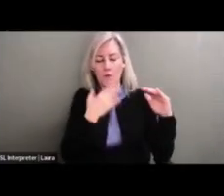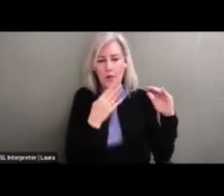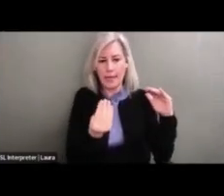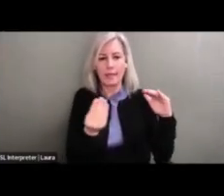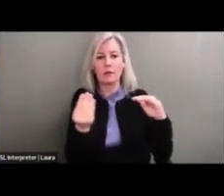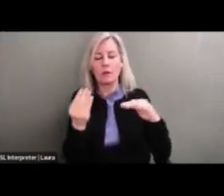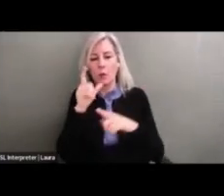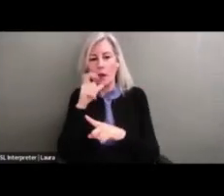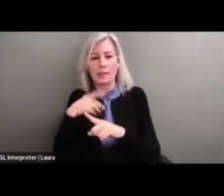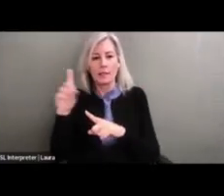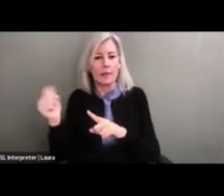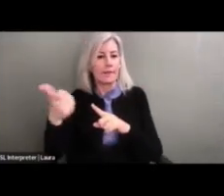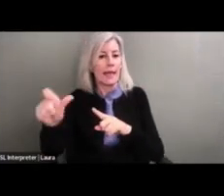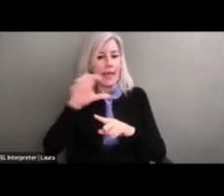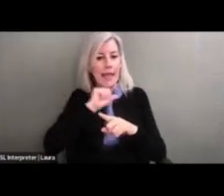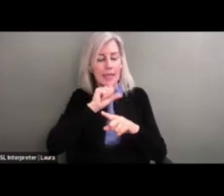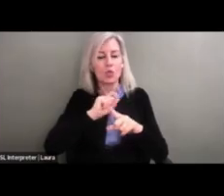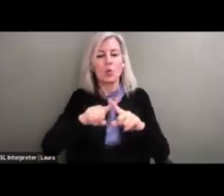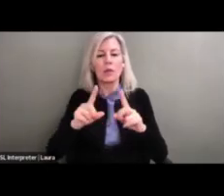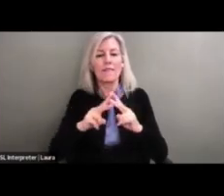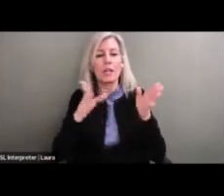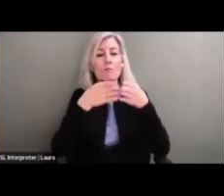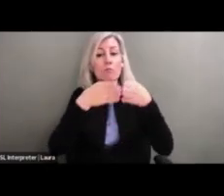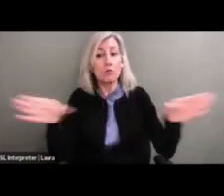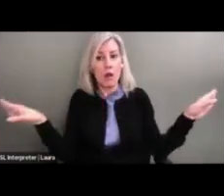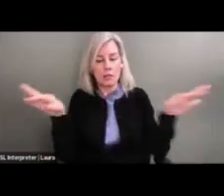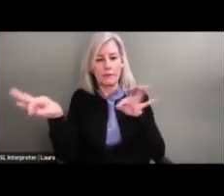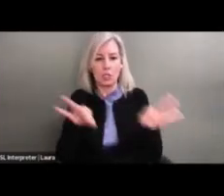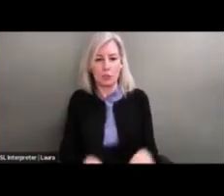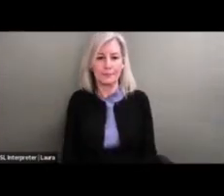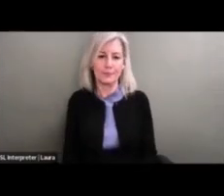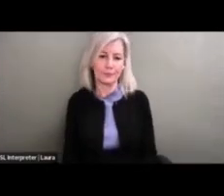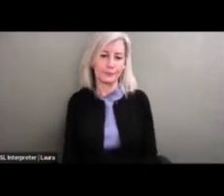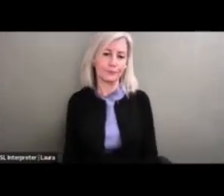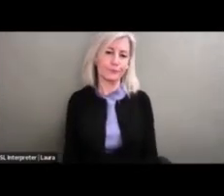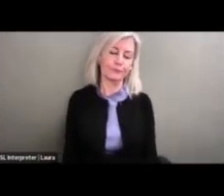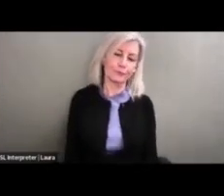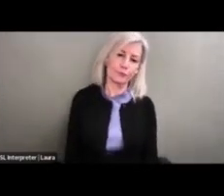, caregivers of children under 14, or caregivers of a person with a disability of any age